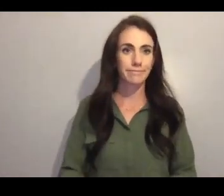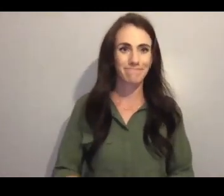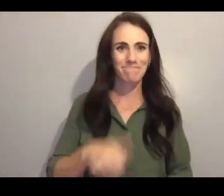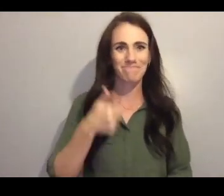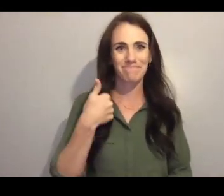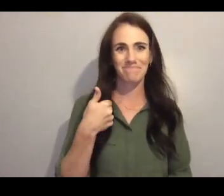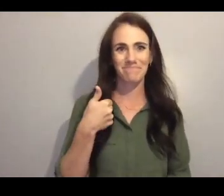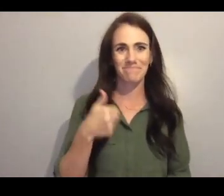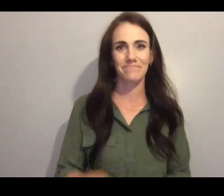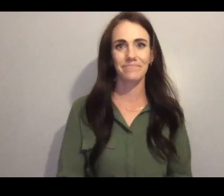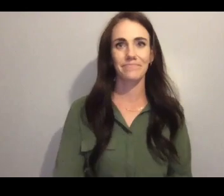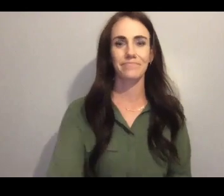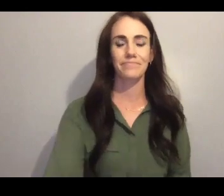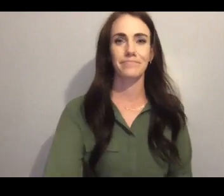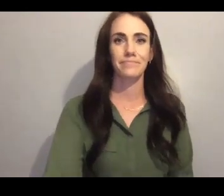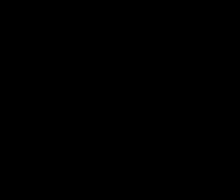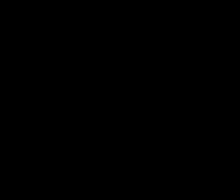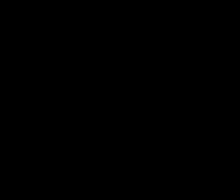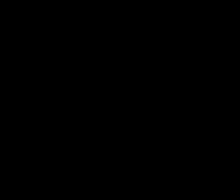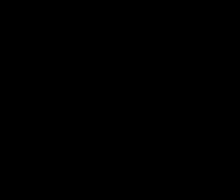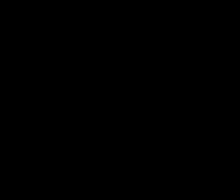are some examples of real world orientation.